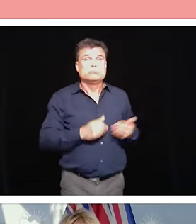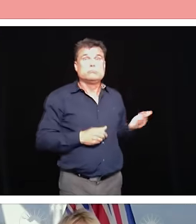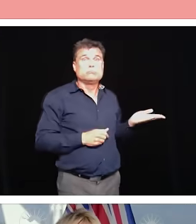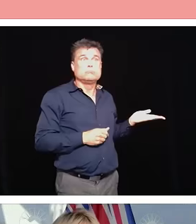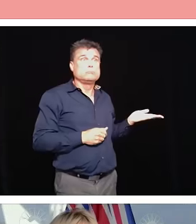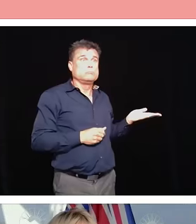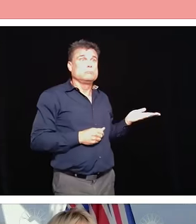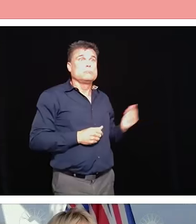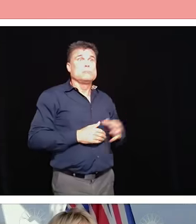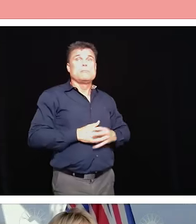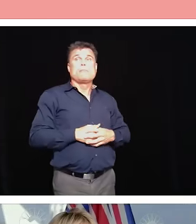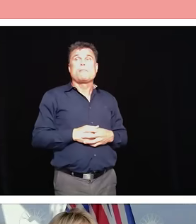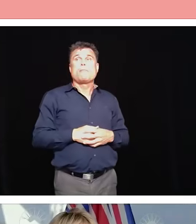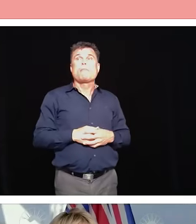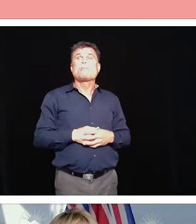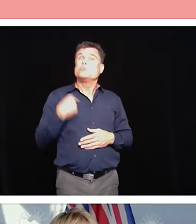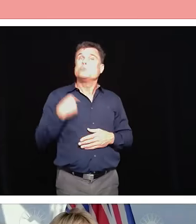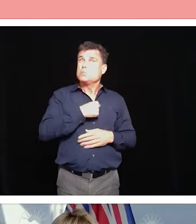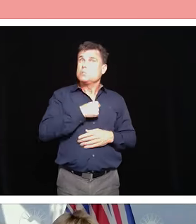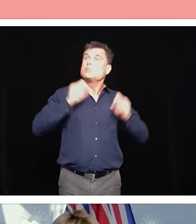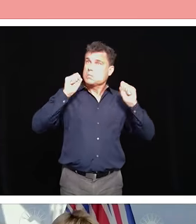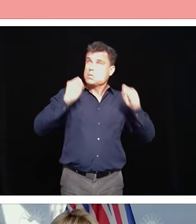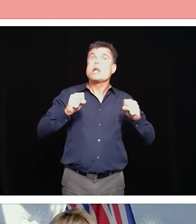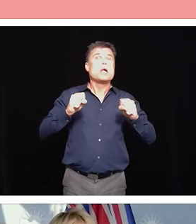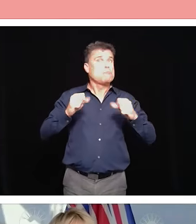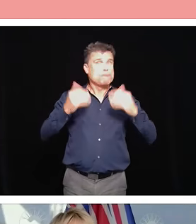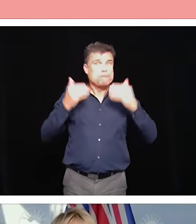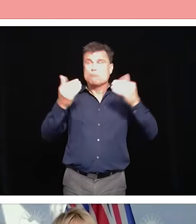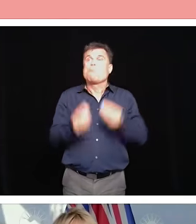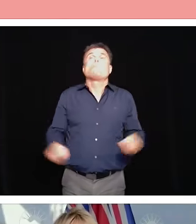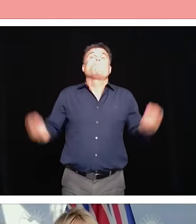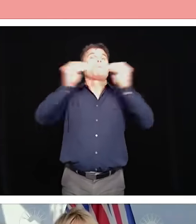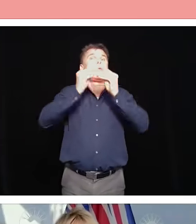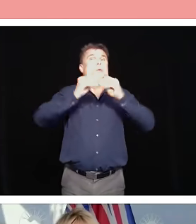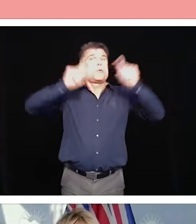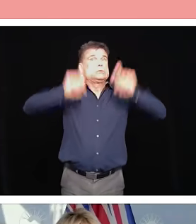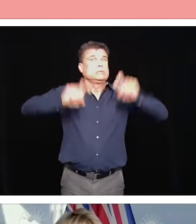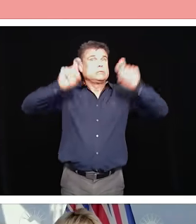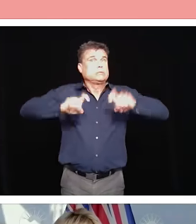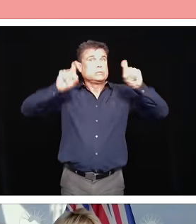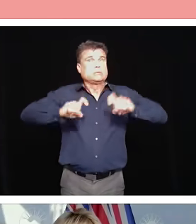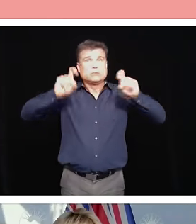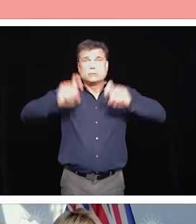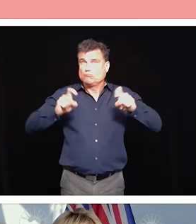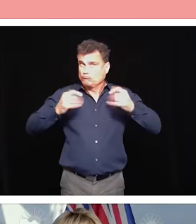Really what stands out to me is that for young children and for older people it is still the